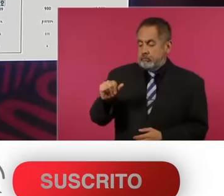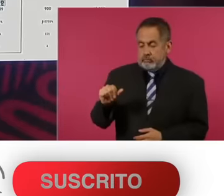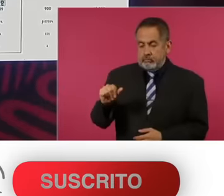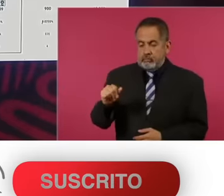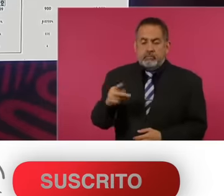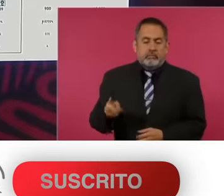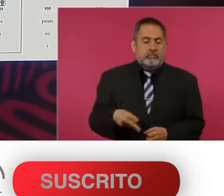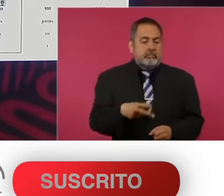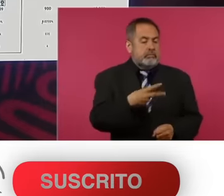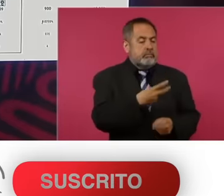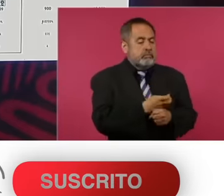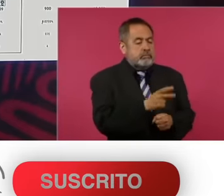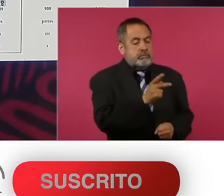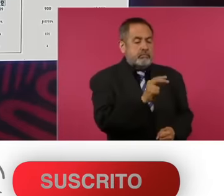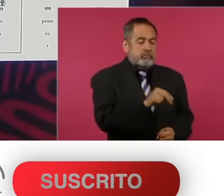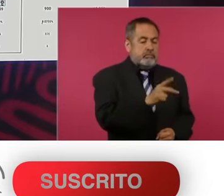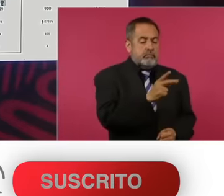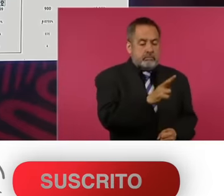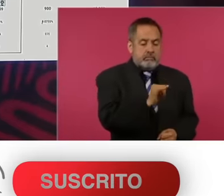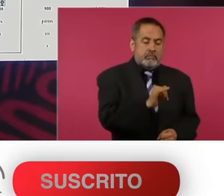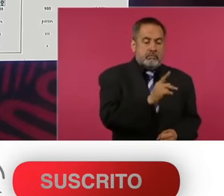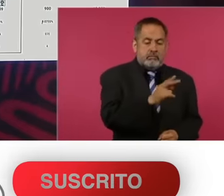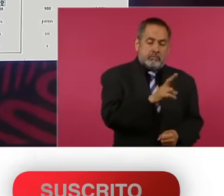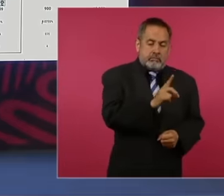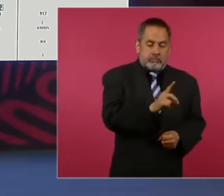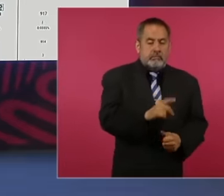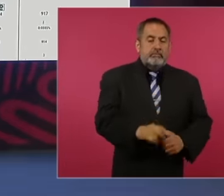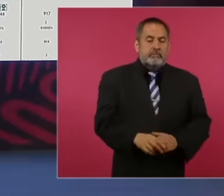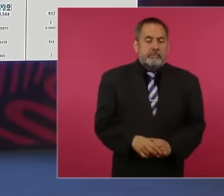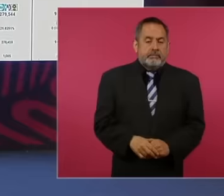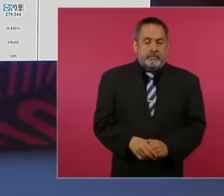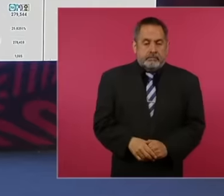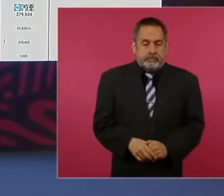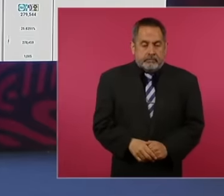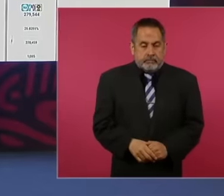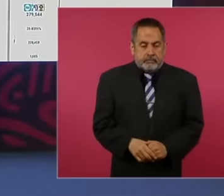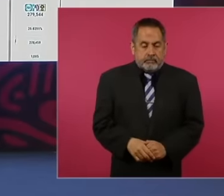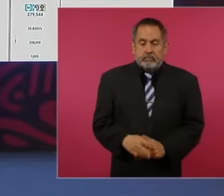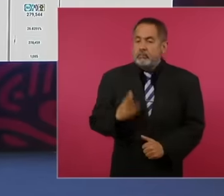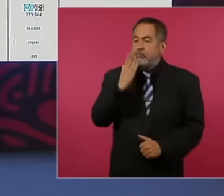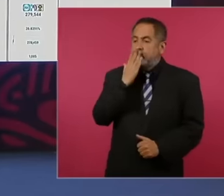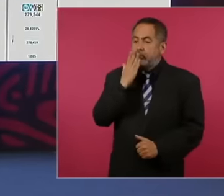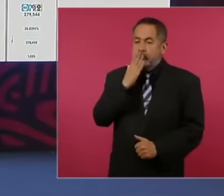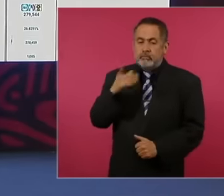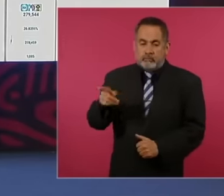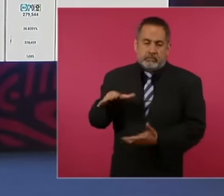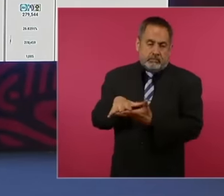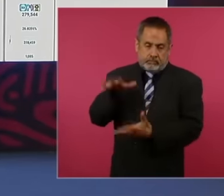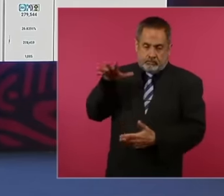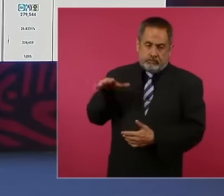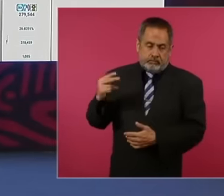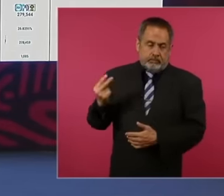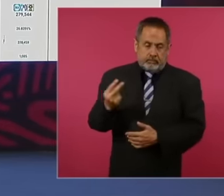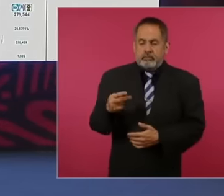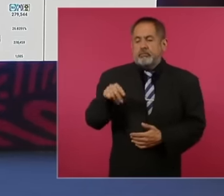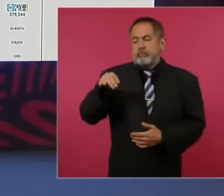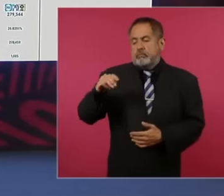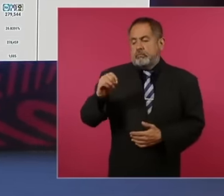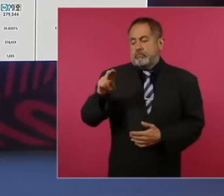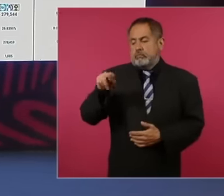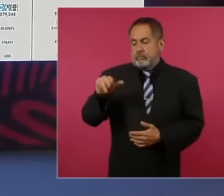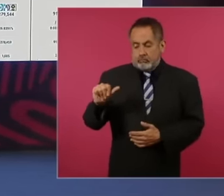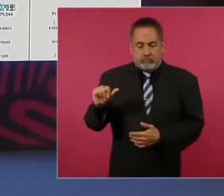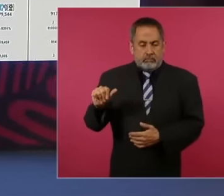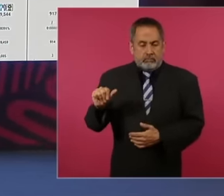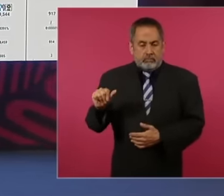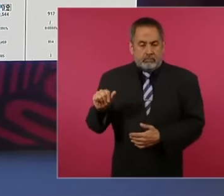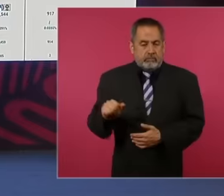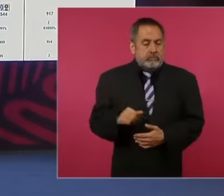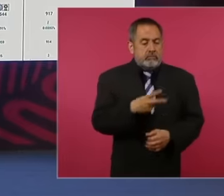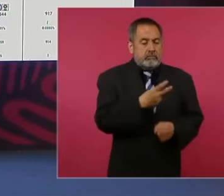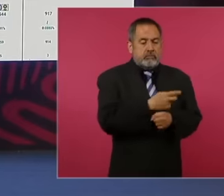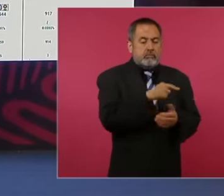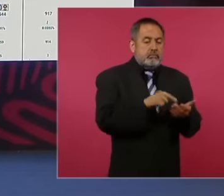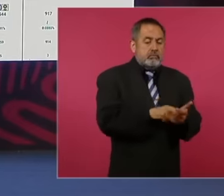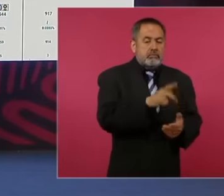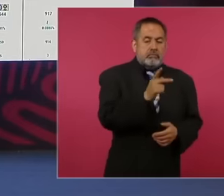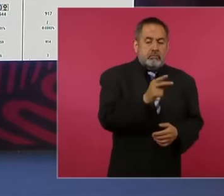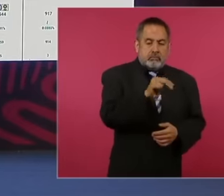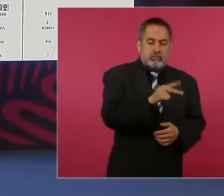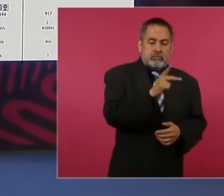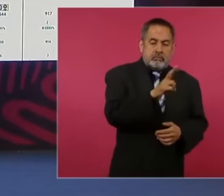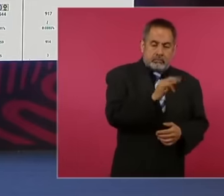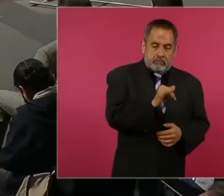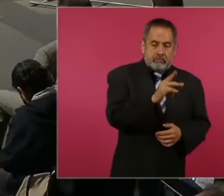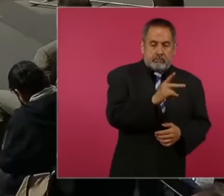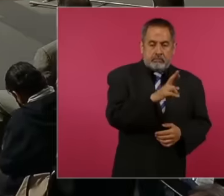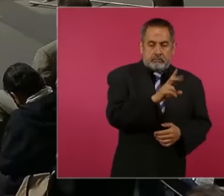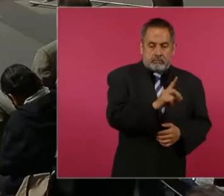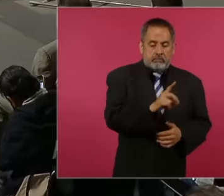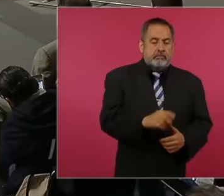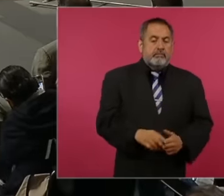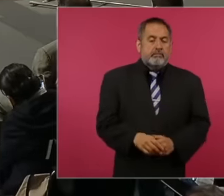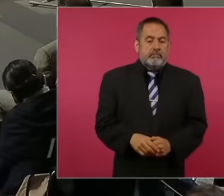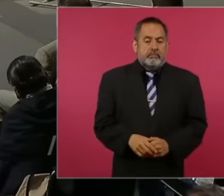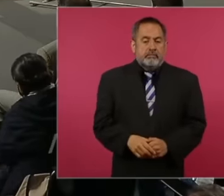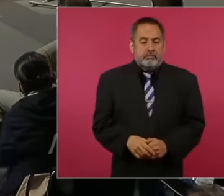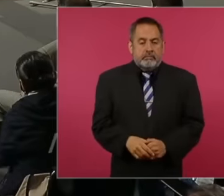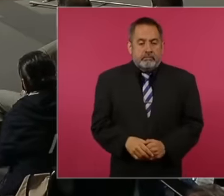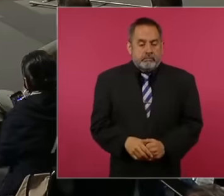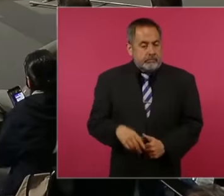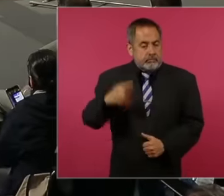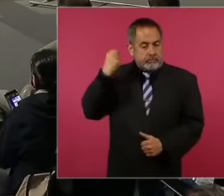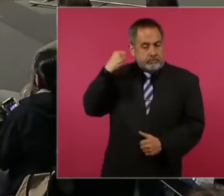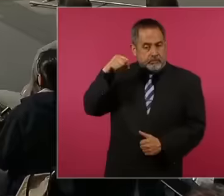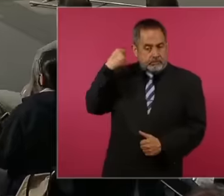pan Prix perrede Sonora by majority brown and first minority pan pri PRD Tabasco for